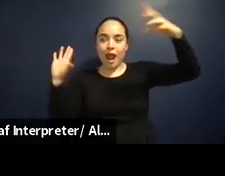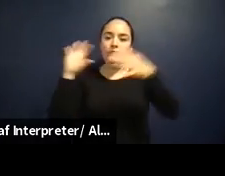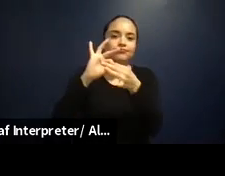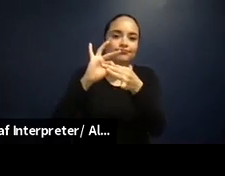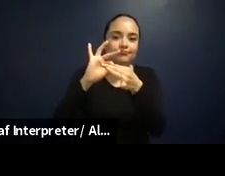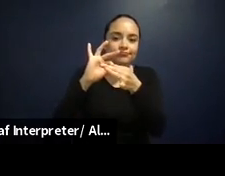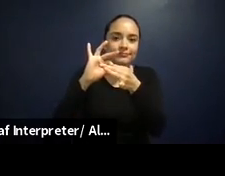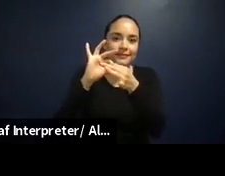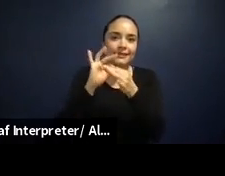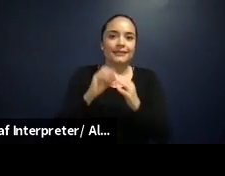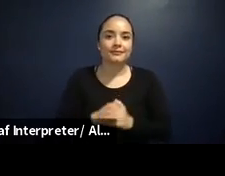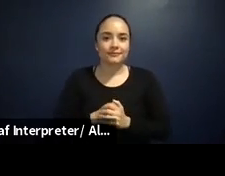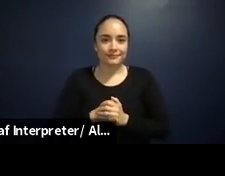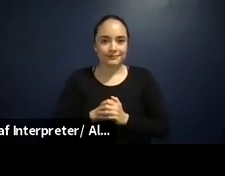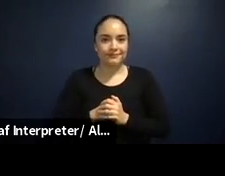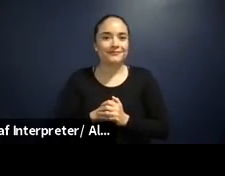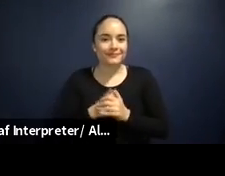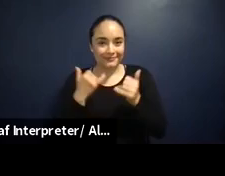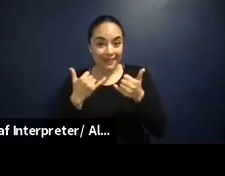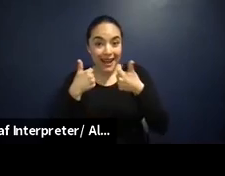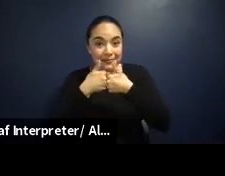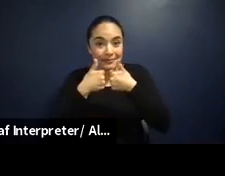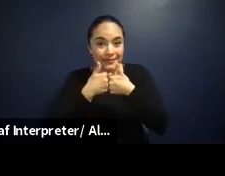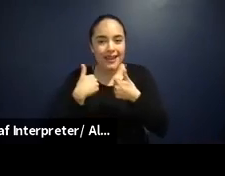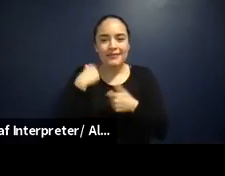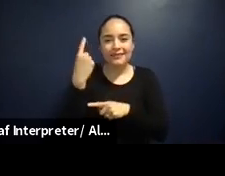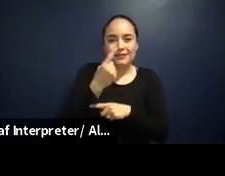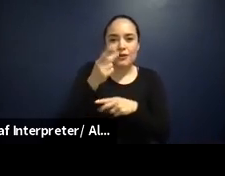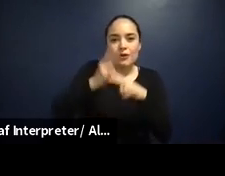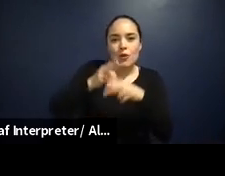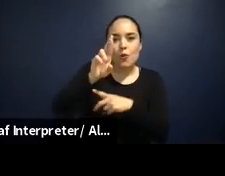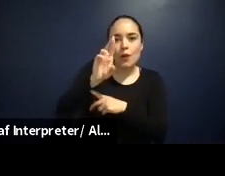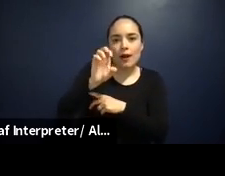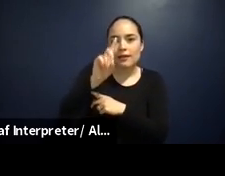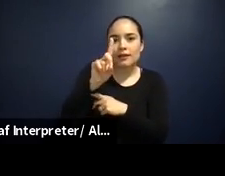and this lever is a power source, so you can see it's kind of lighting up a little bit. [Kim]: Okay. [Sarah]: If I use